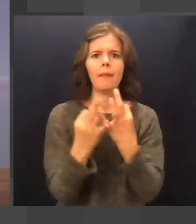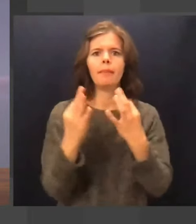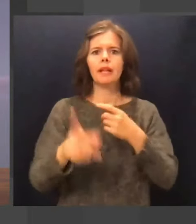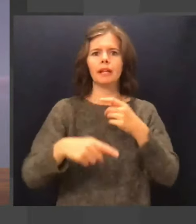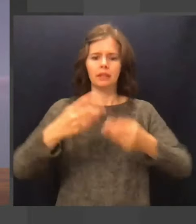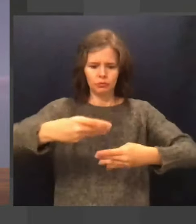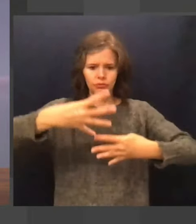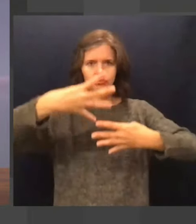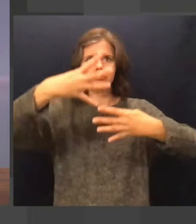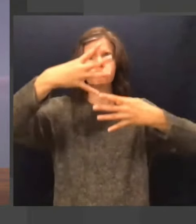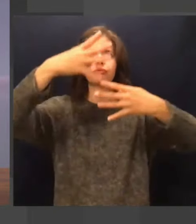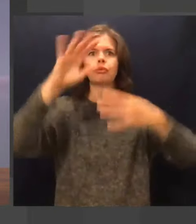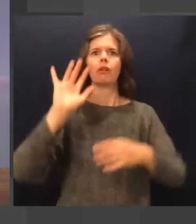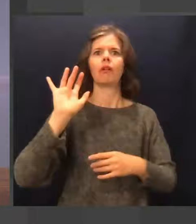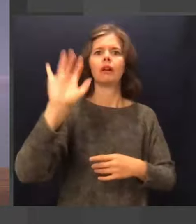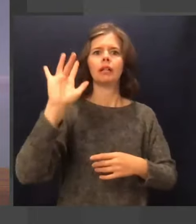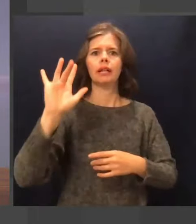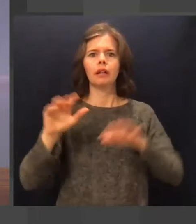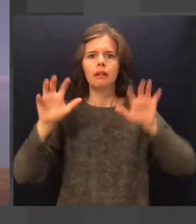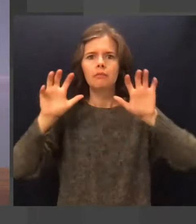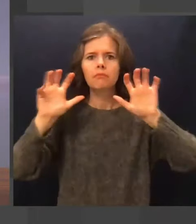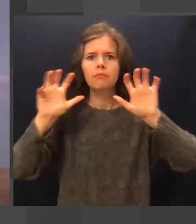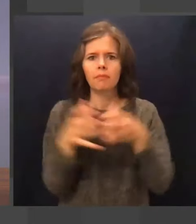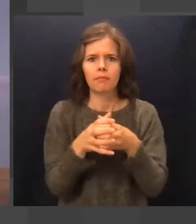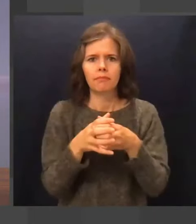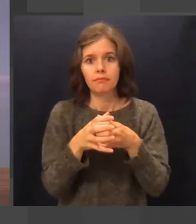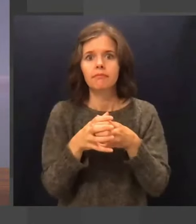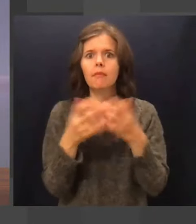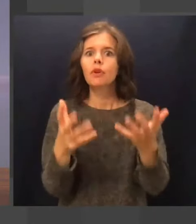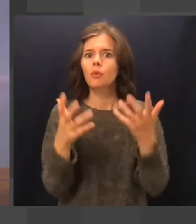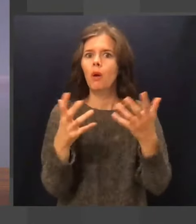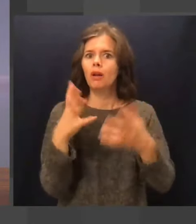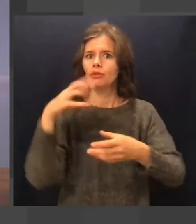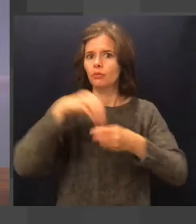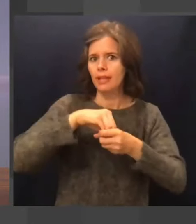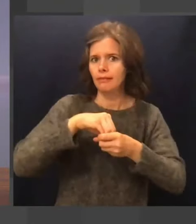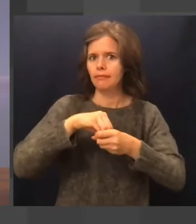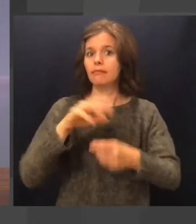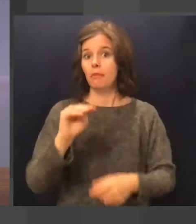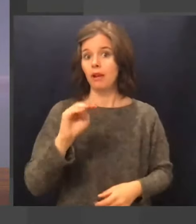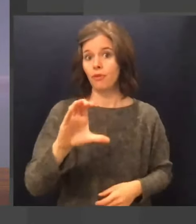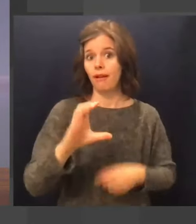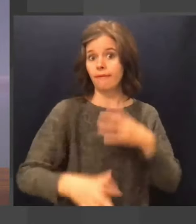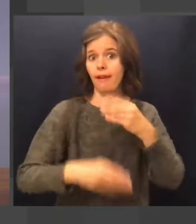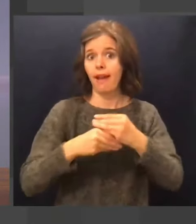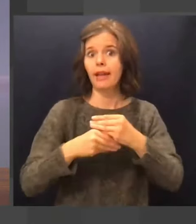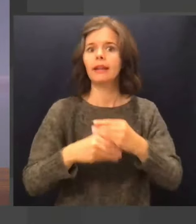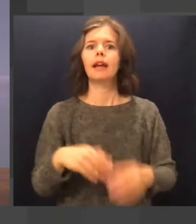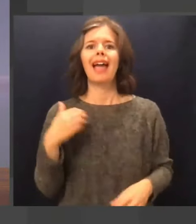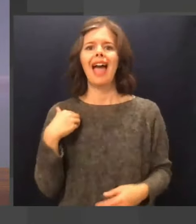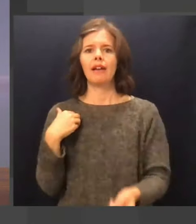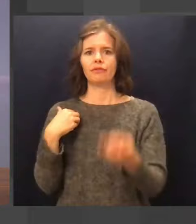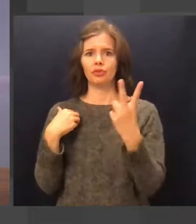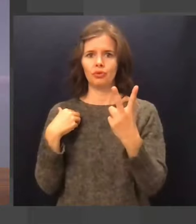YOUR FRIENDS AND FAMILY AND MAKE A DECISION AND CLICK ON THE MOB YOU WANT TO MAKE IT INTO MINECRAFT.